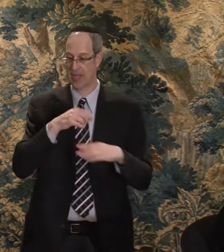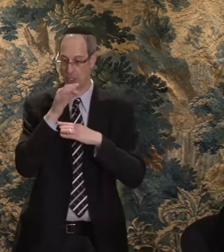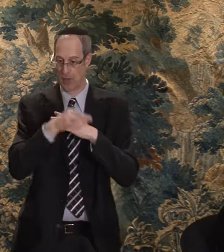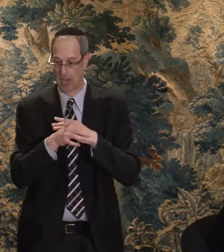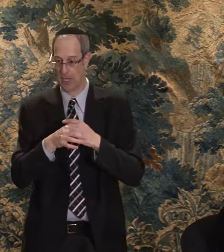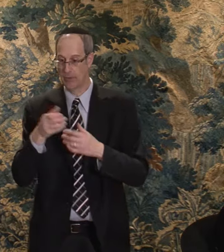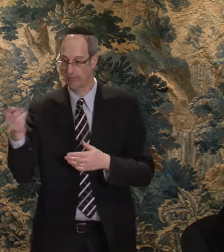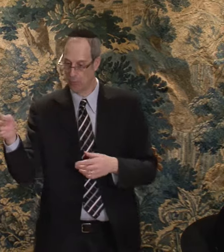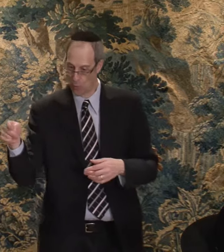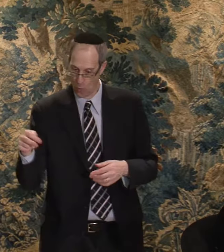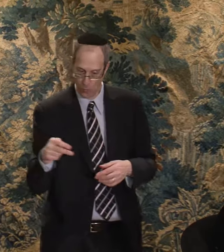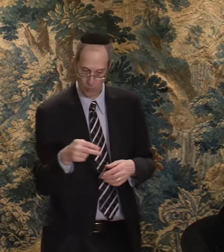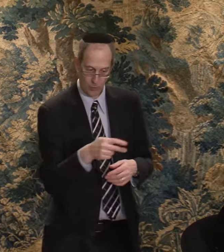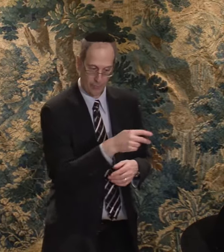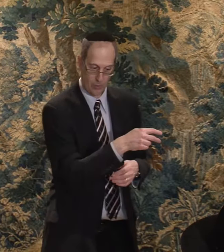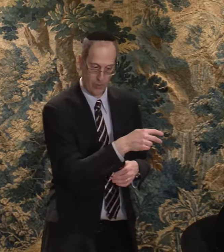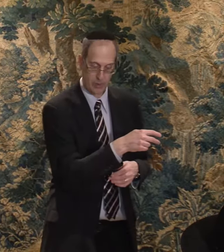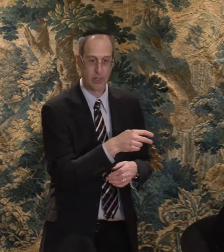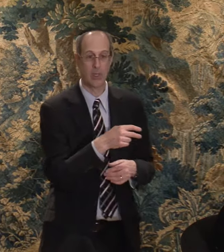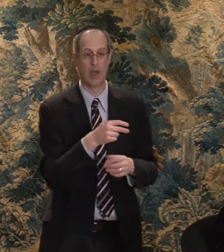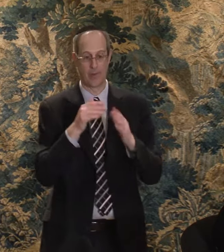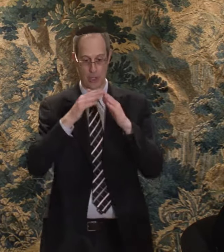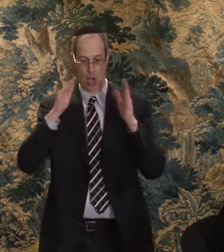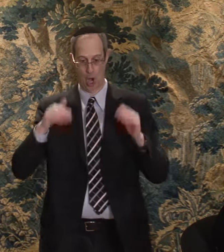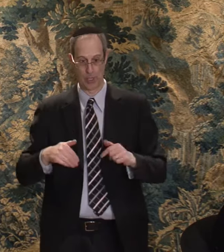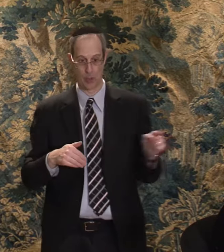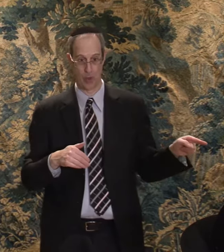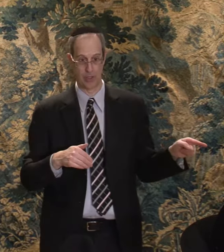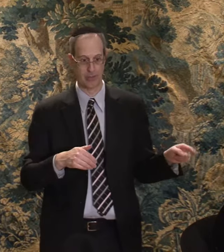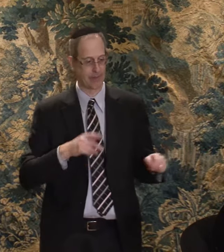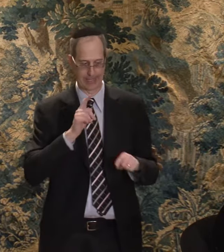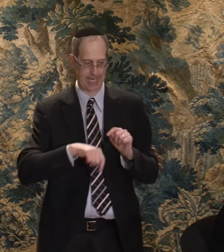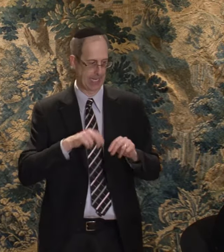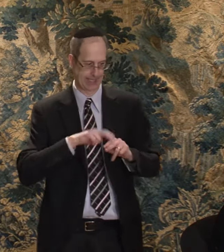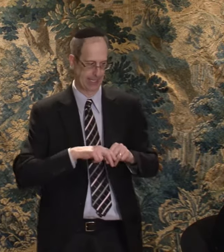the right side of the iron condition they said now I can't sit there I said